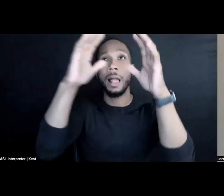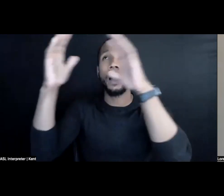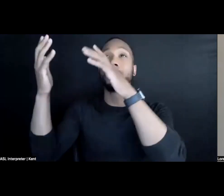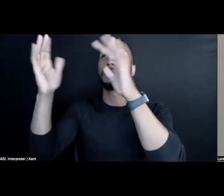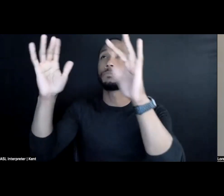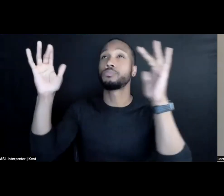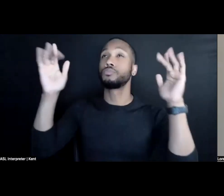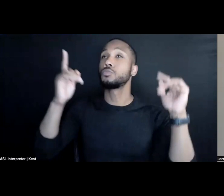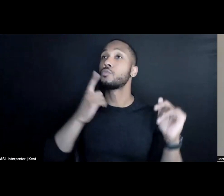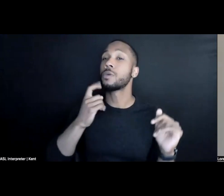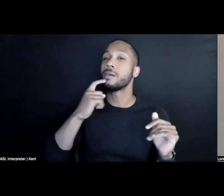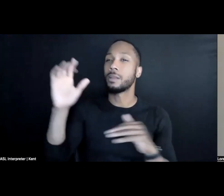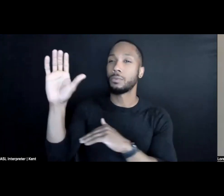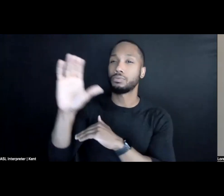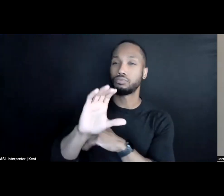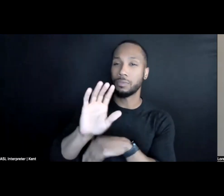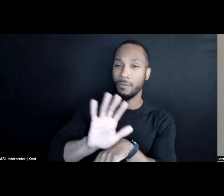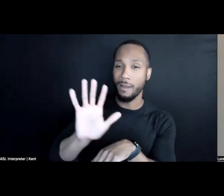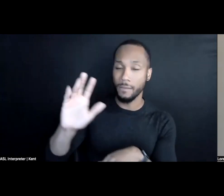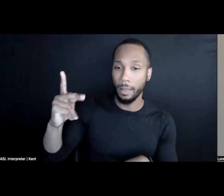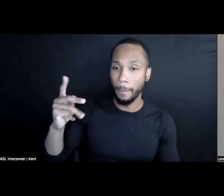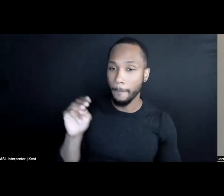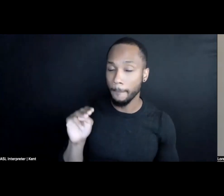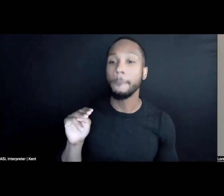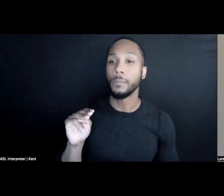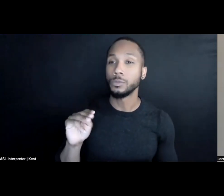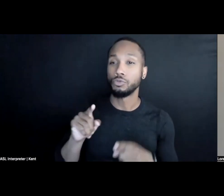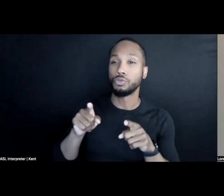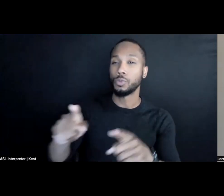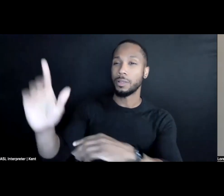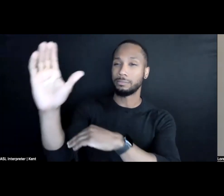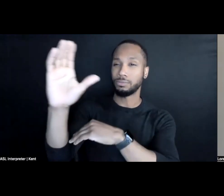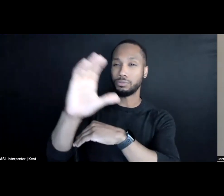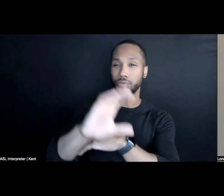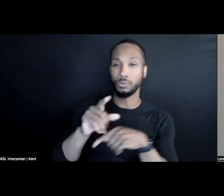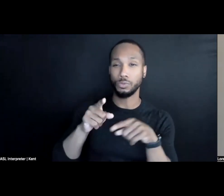at five in the afternoon in the igneous sunset of a gray winter’s day,